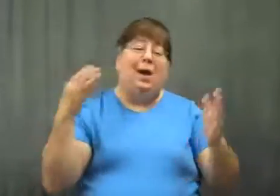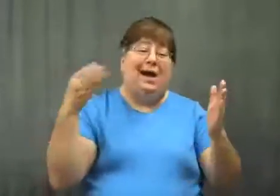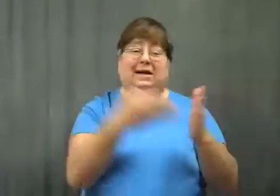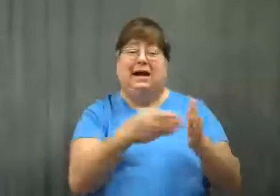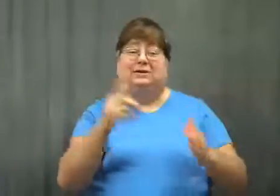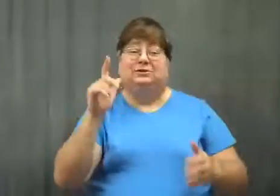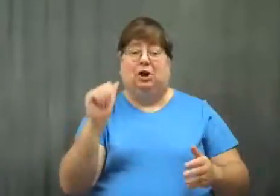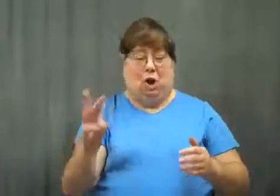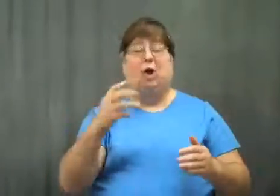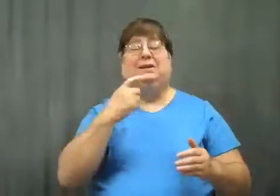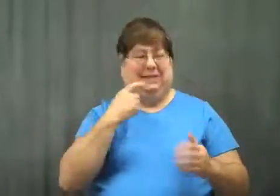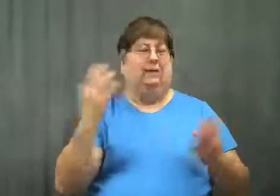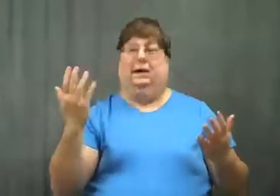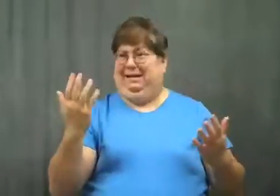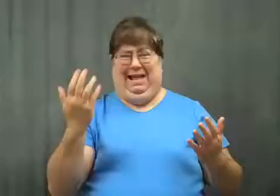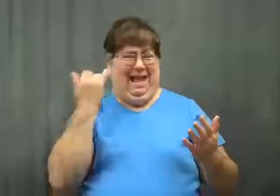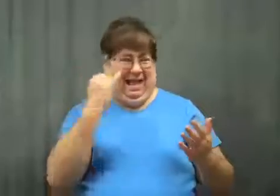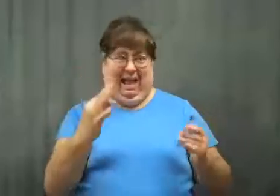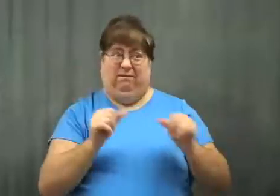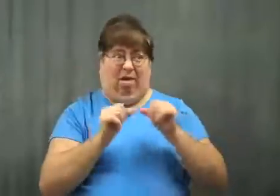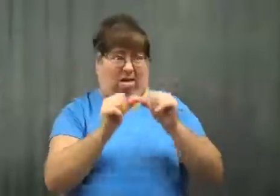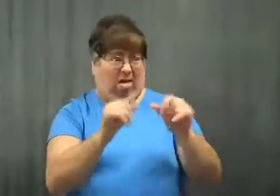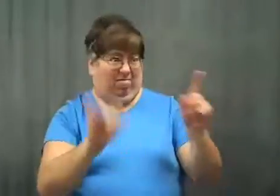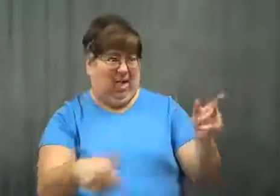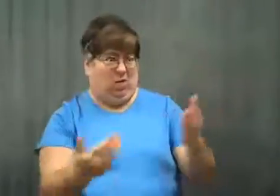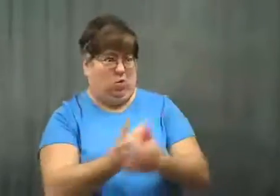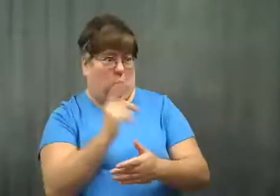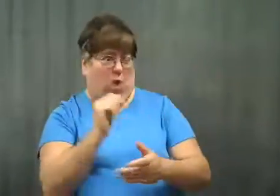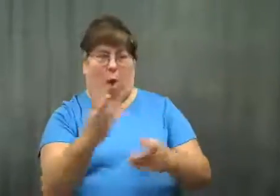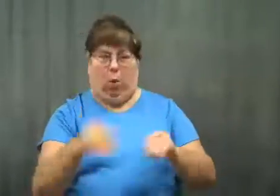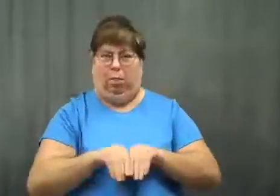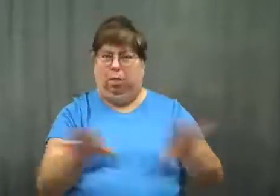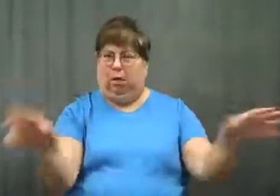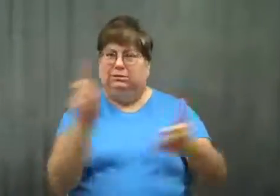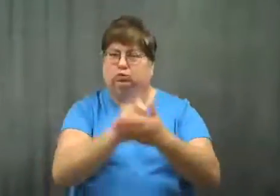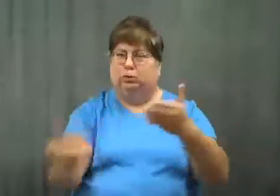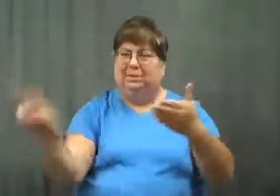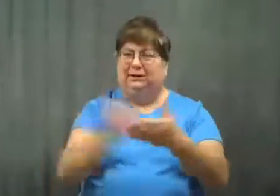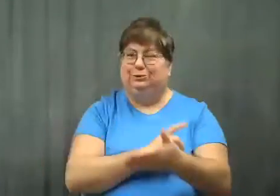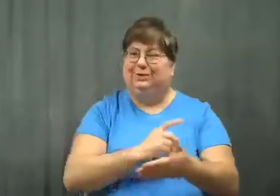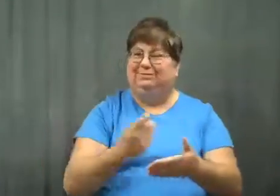Detractors of the law argue that it could encourage the spread of discrimination